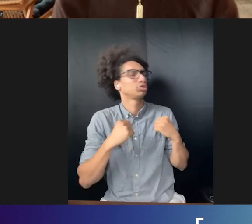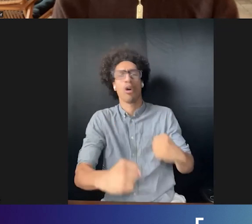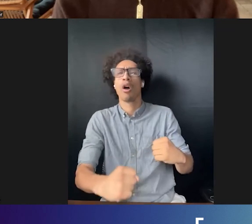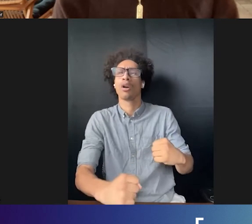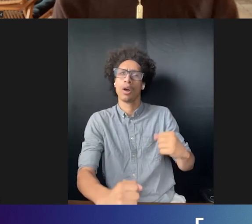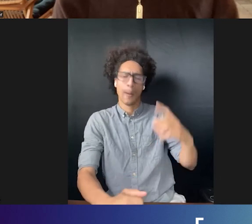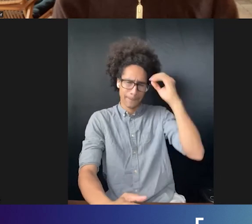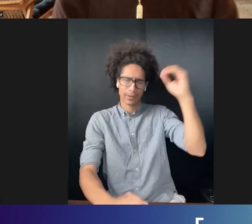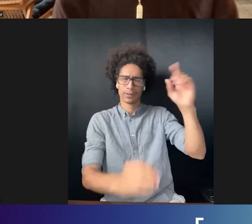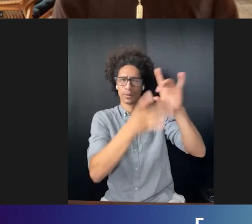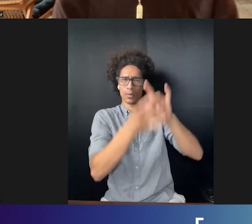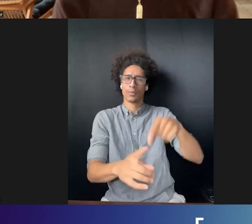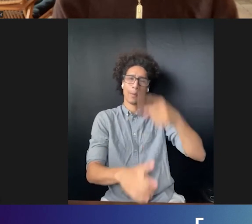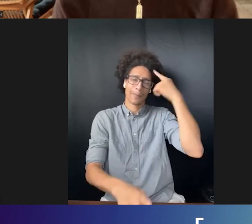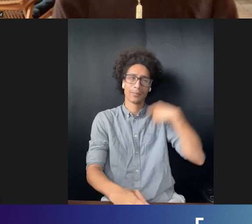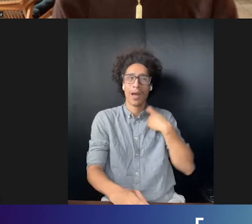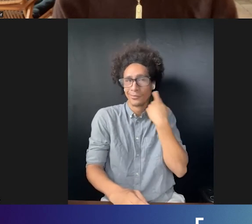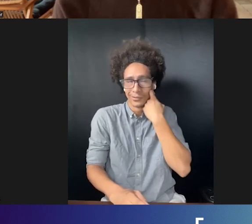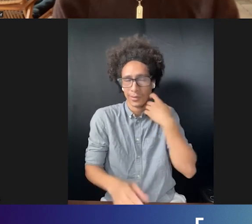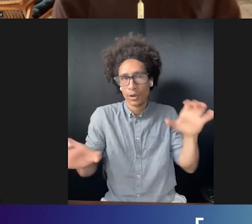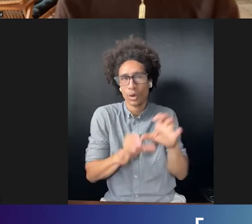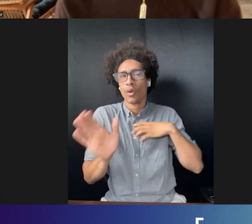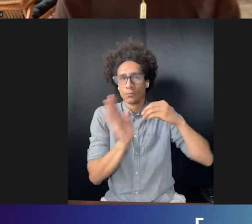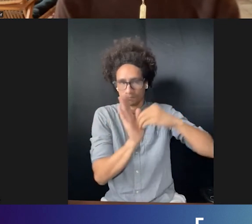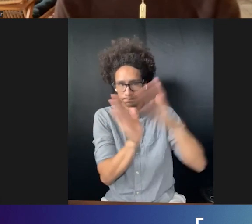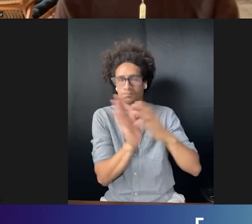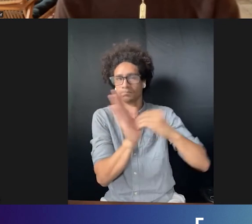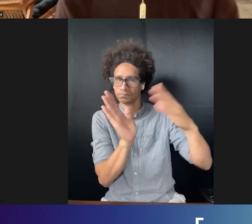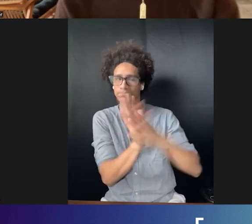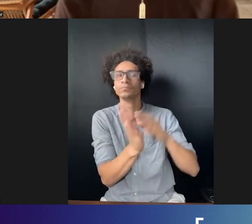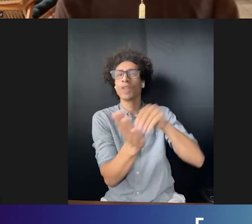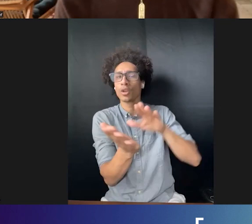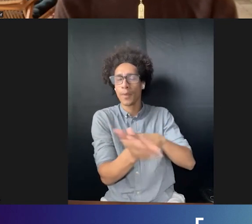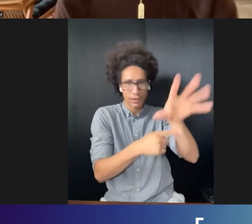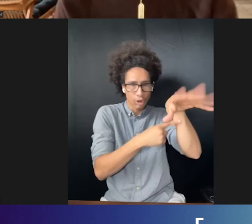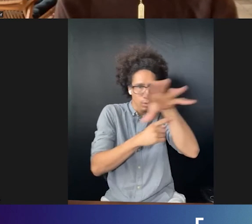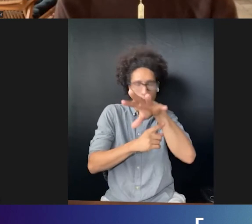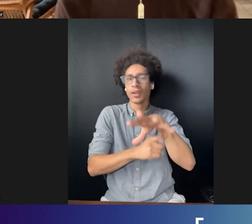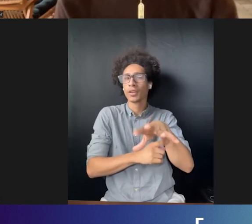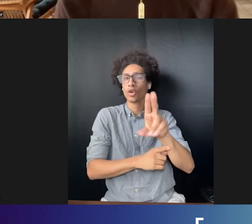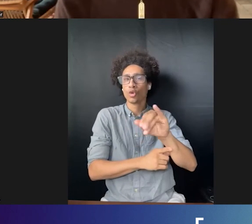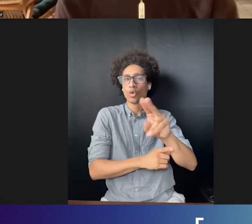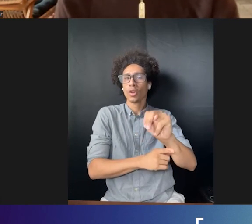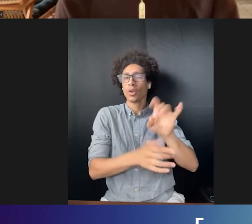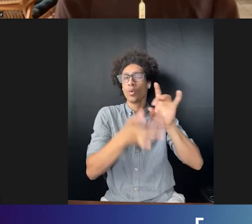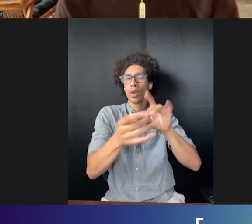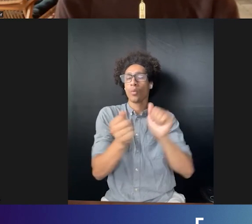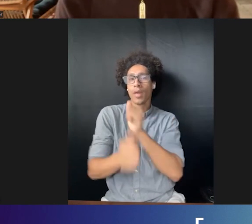on, you know, documenting the unionization efforts at Amazon. And it's an interesting that that will be an interesting distribution